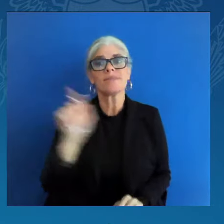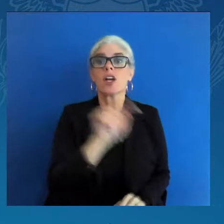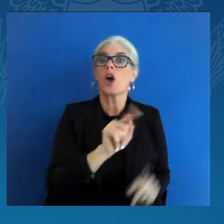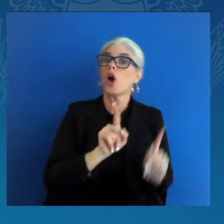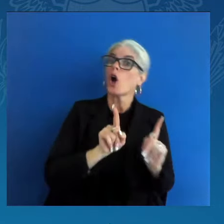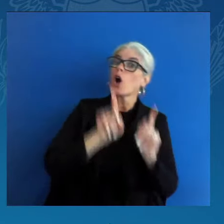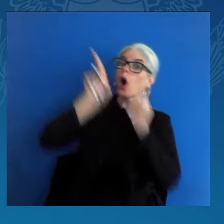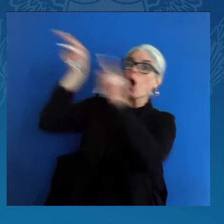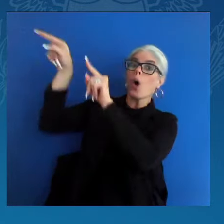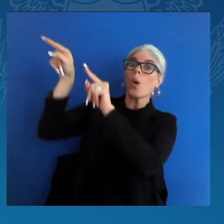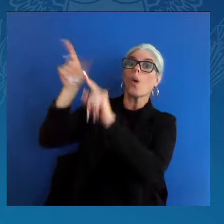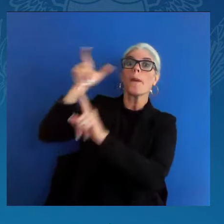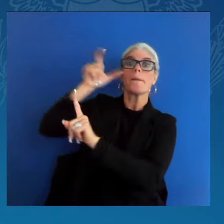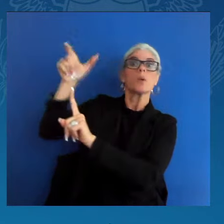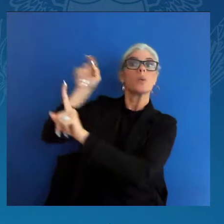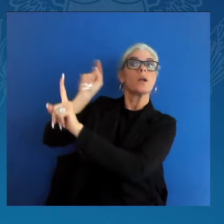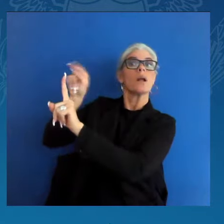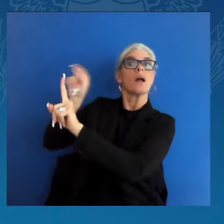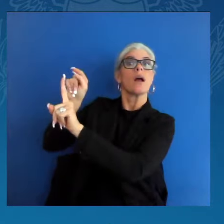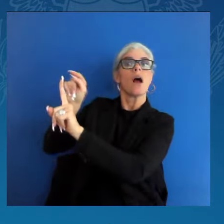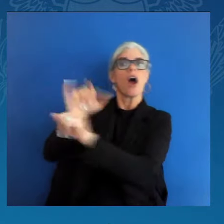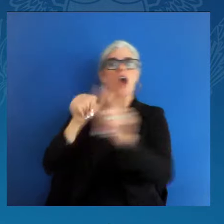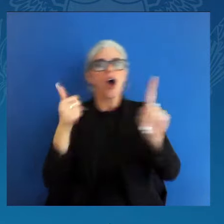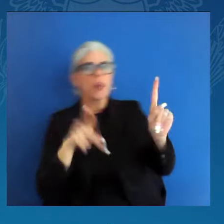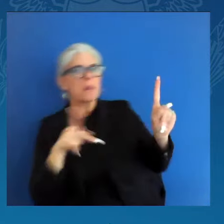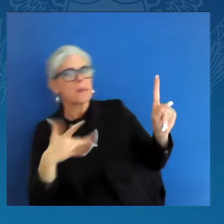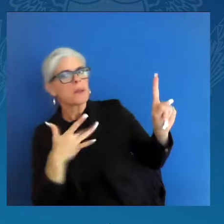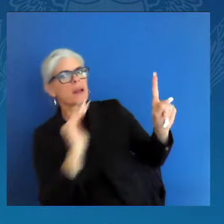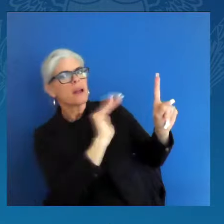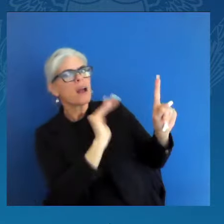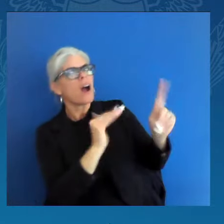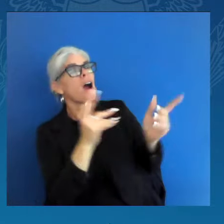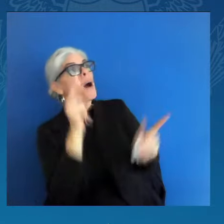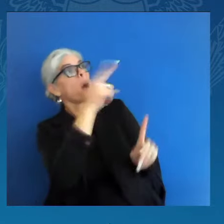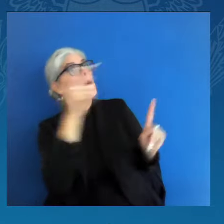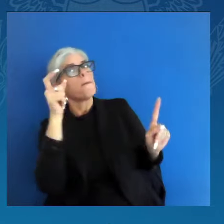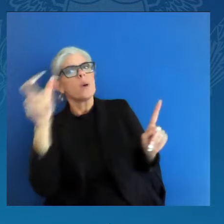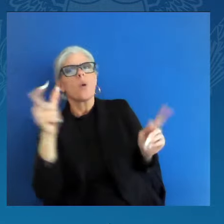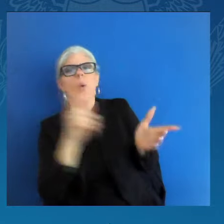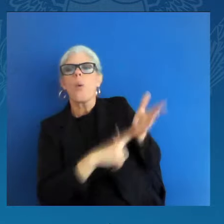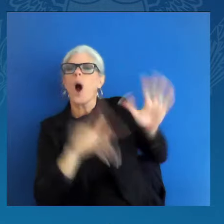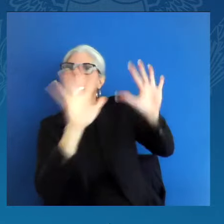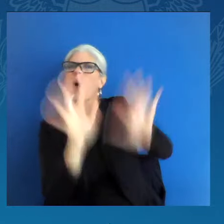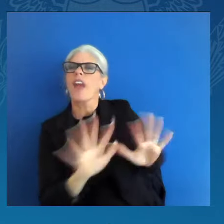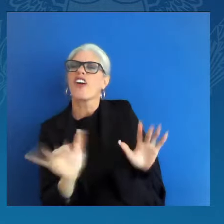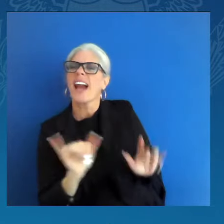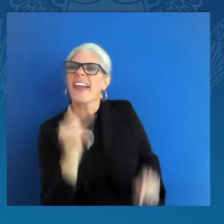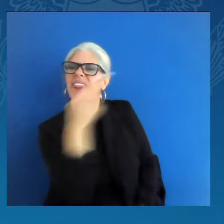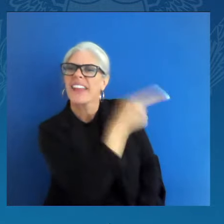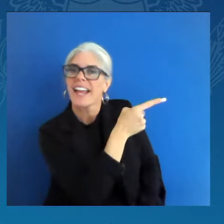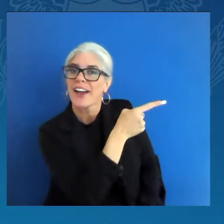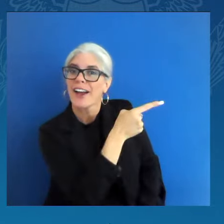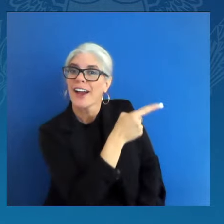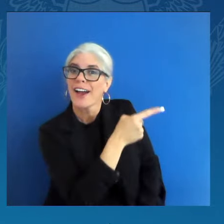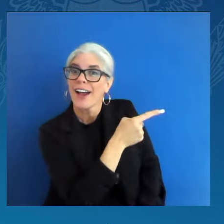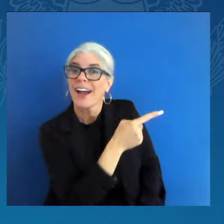Our solar -- the solar radiation and the flux of particles has important impacts on the lunar surface